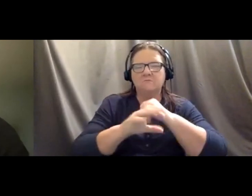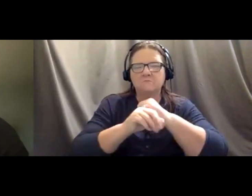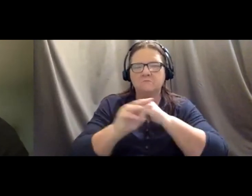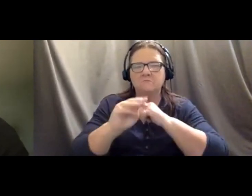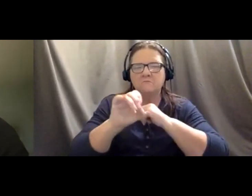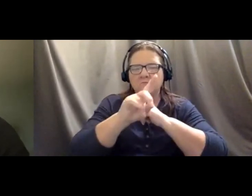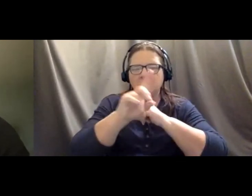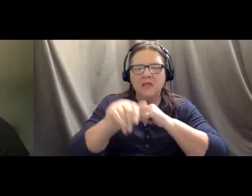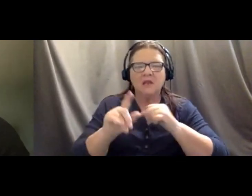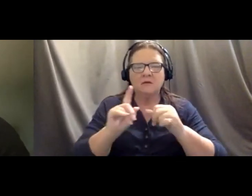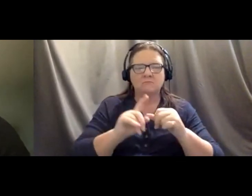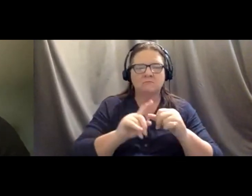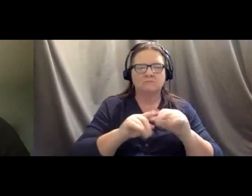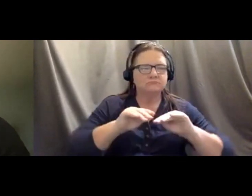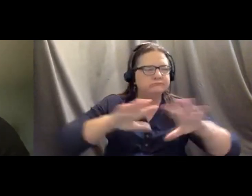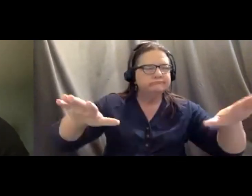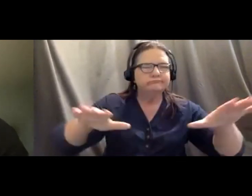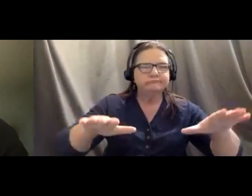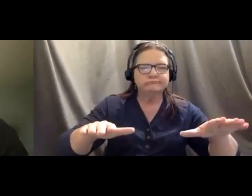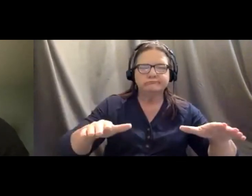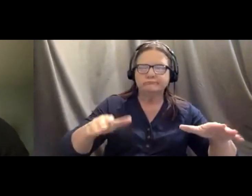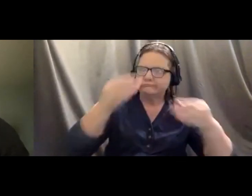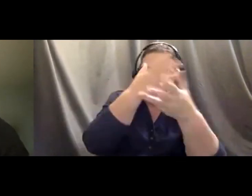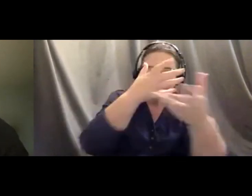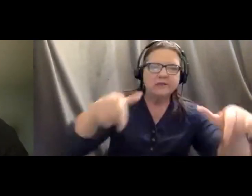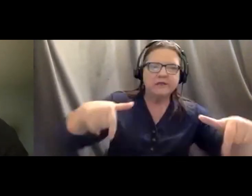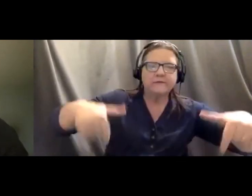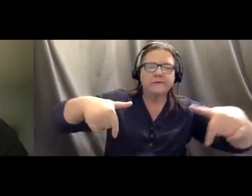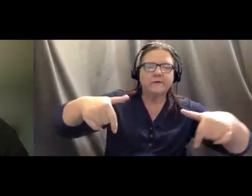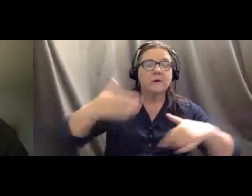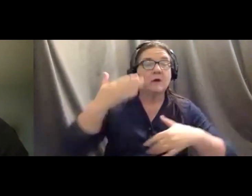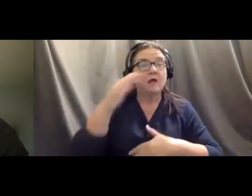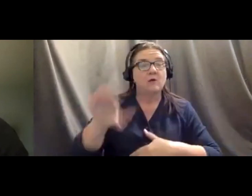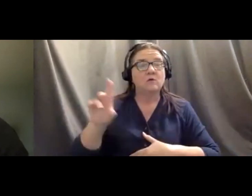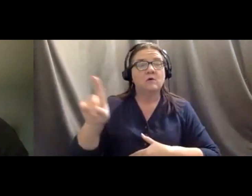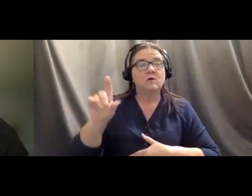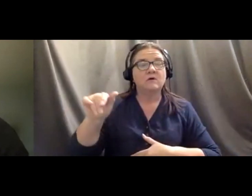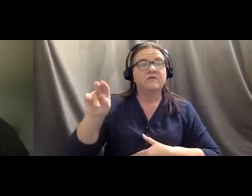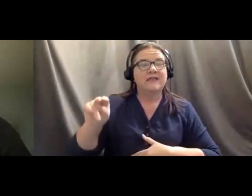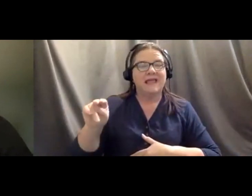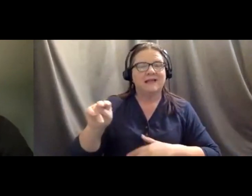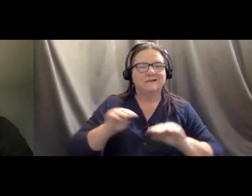I don't know how often DAN gets out on to the air waves.